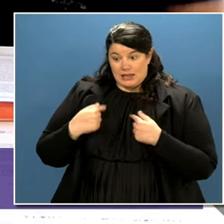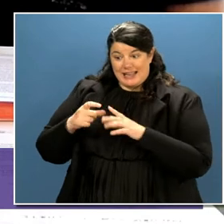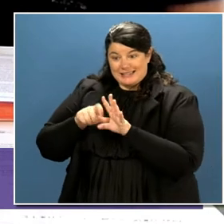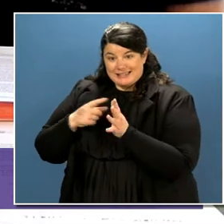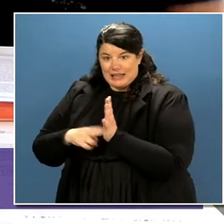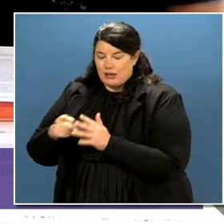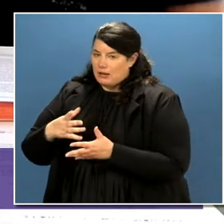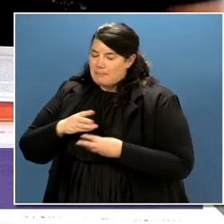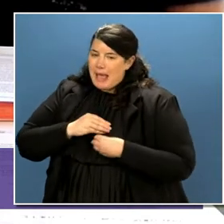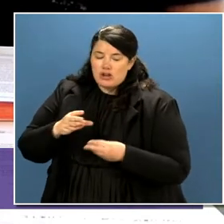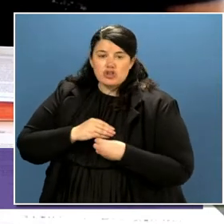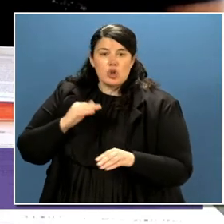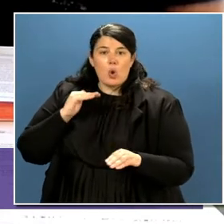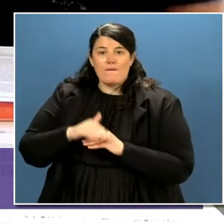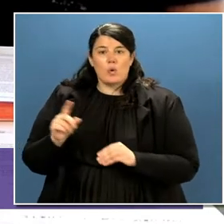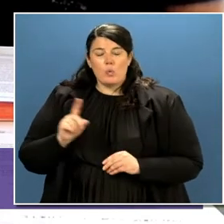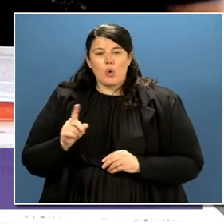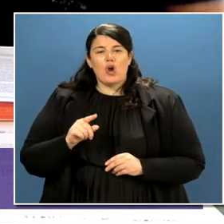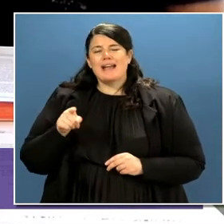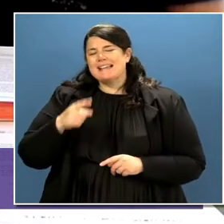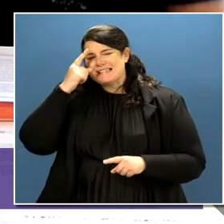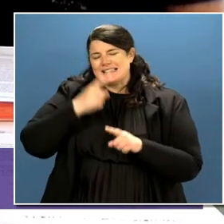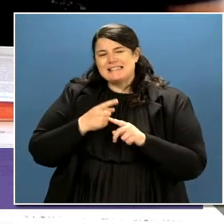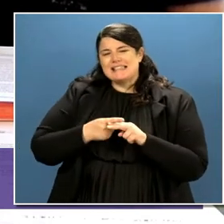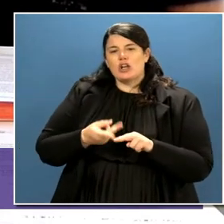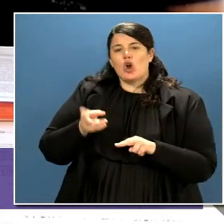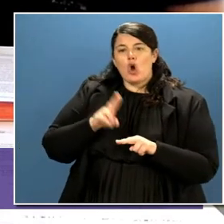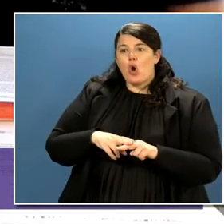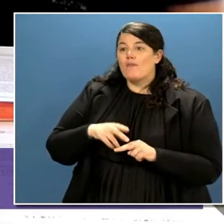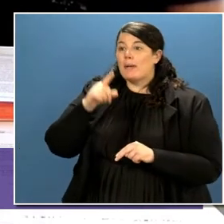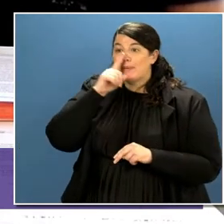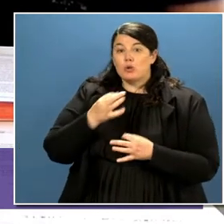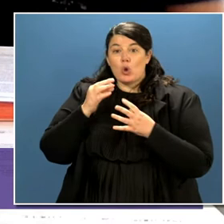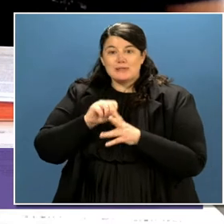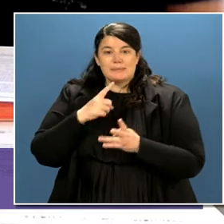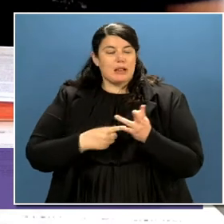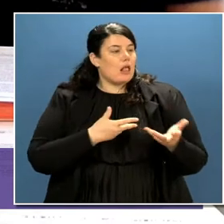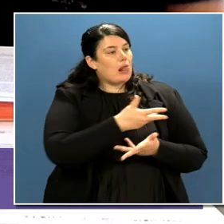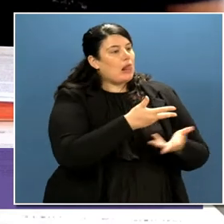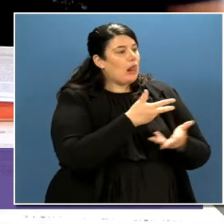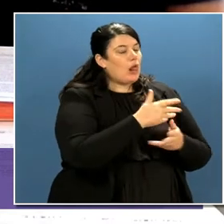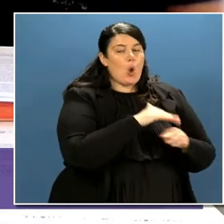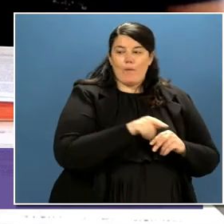about is, he was sick of able-bodied people speaking to able-bodied people around what people with disability needed.